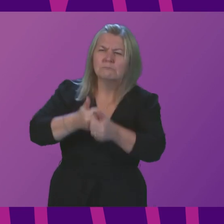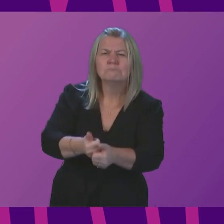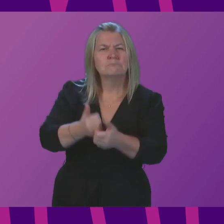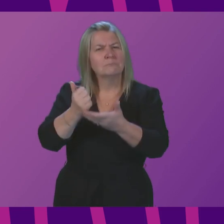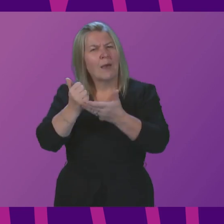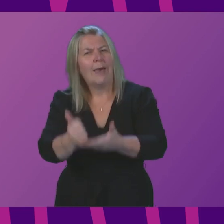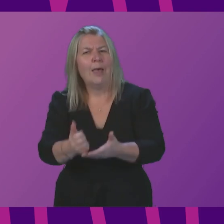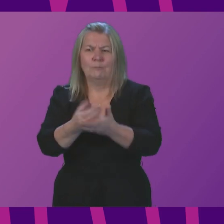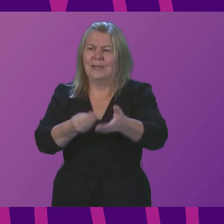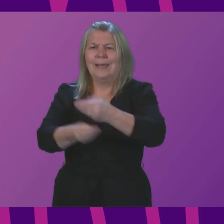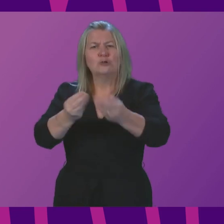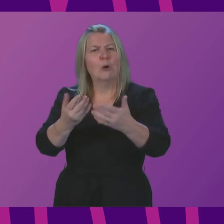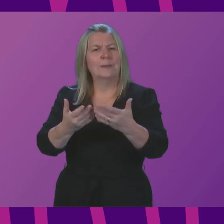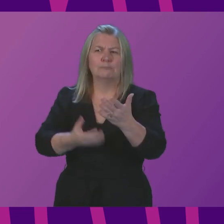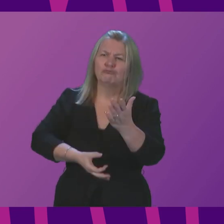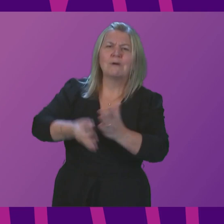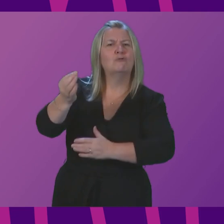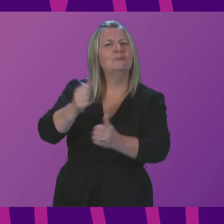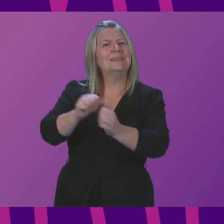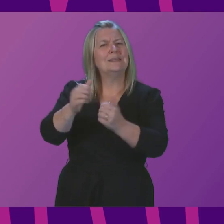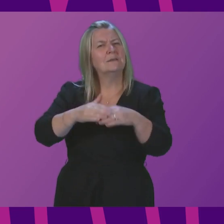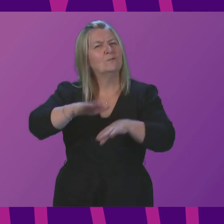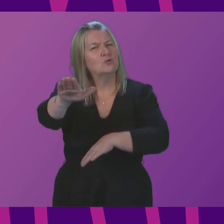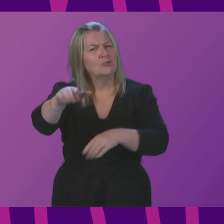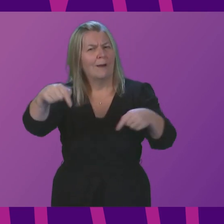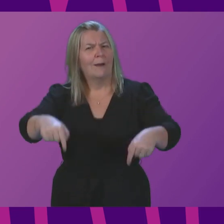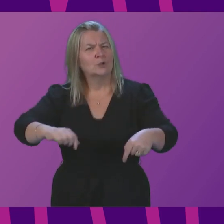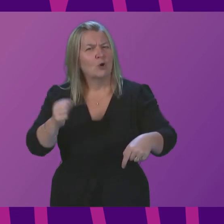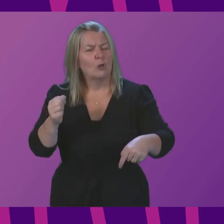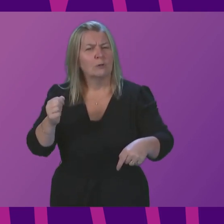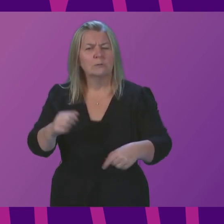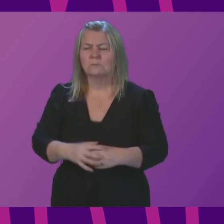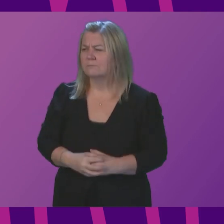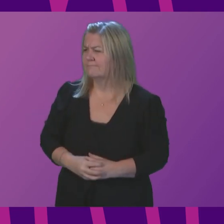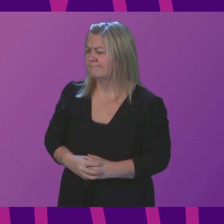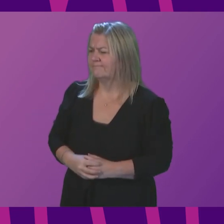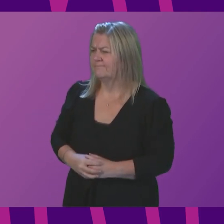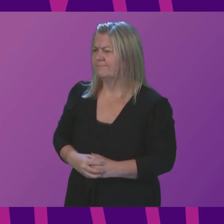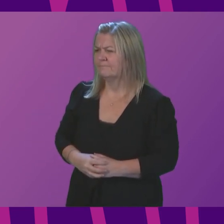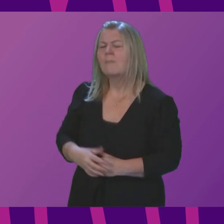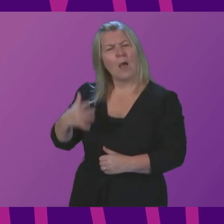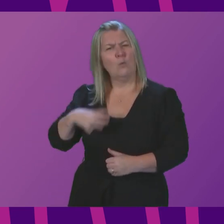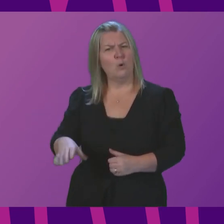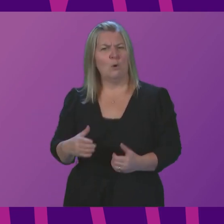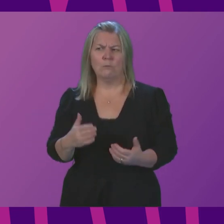I want to see massive opportunities for apprentices, new workers and workers who are already employed